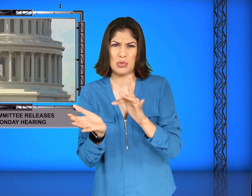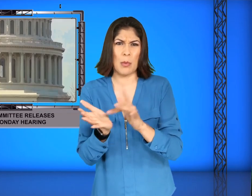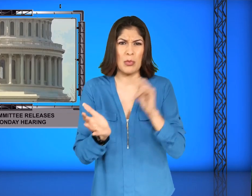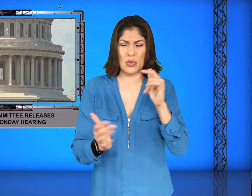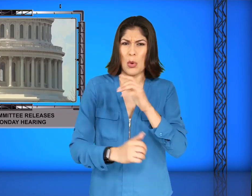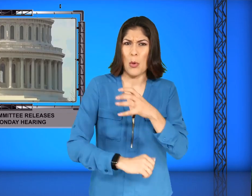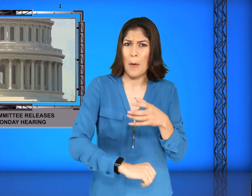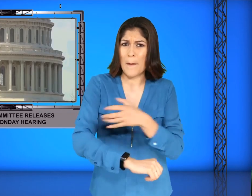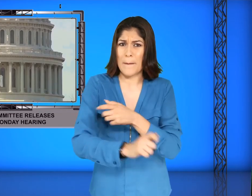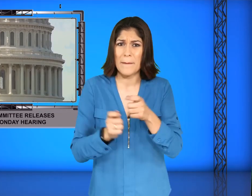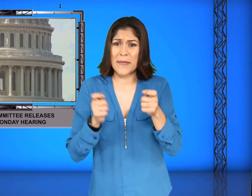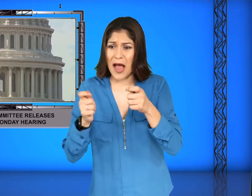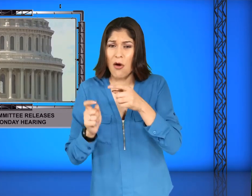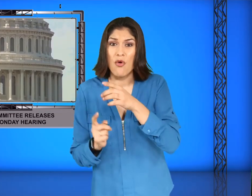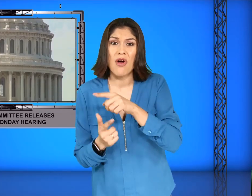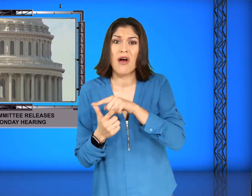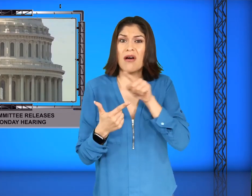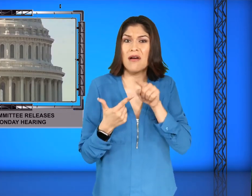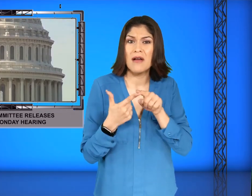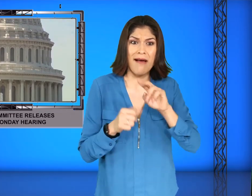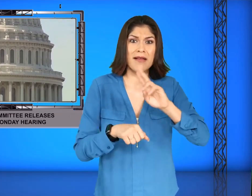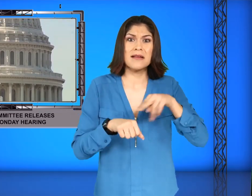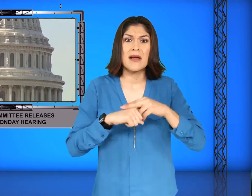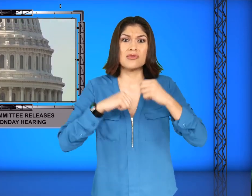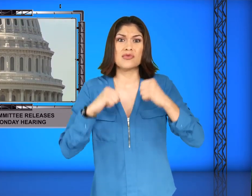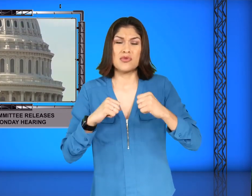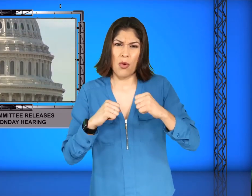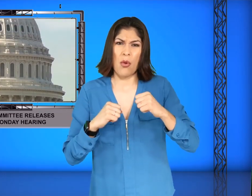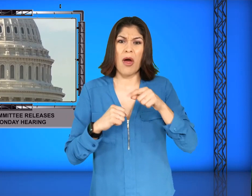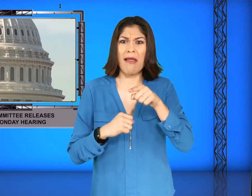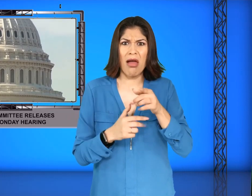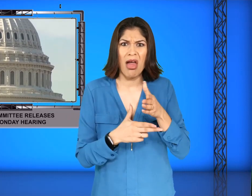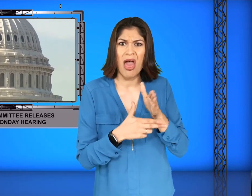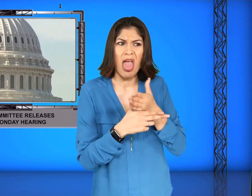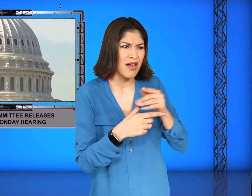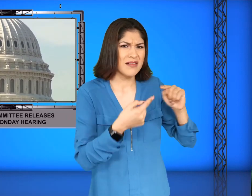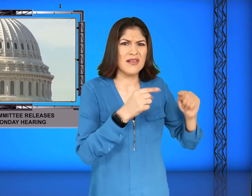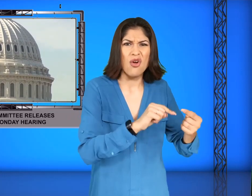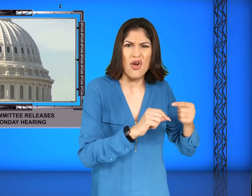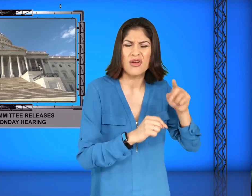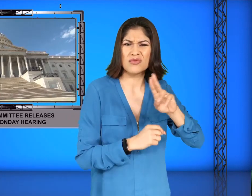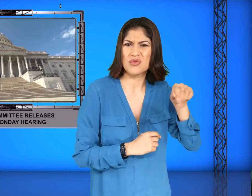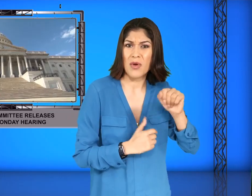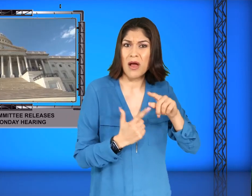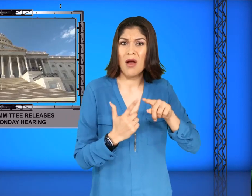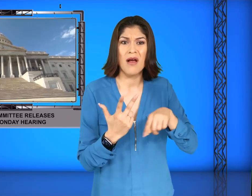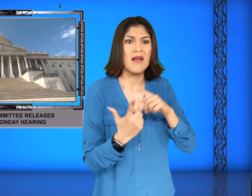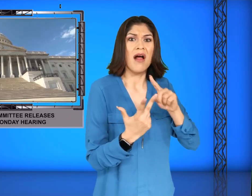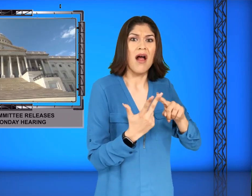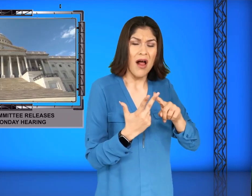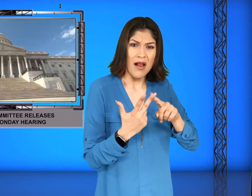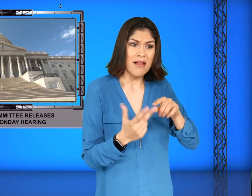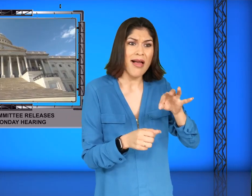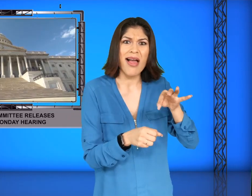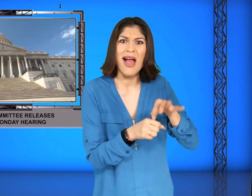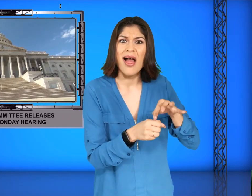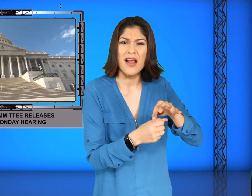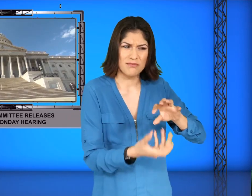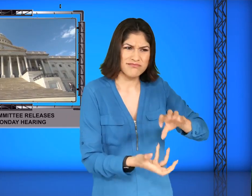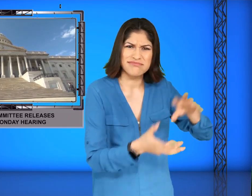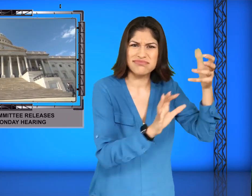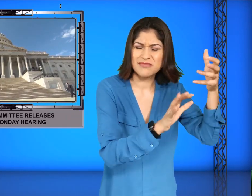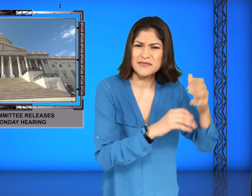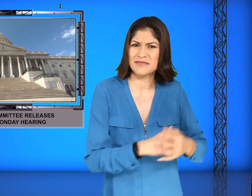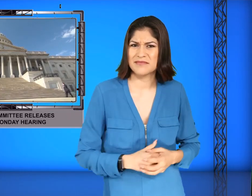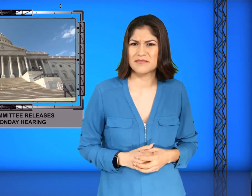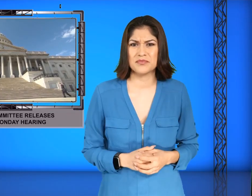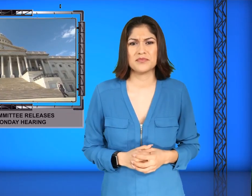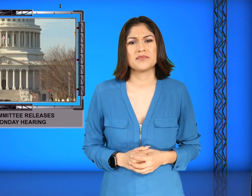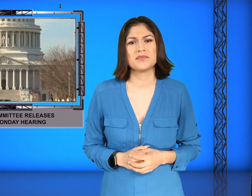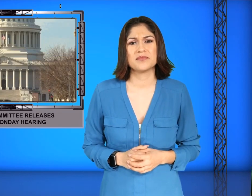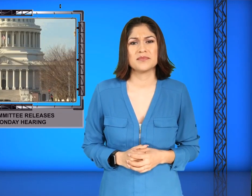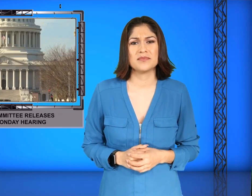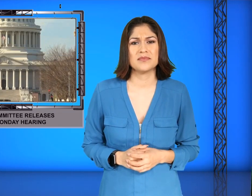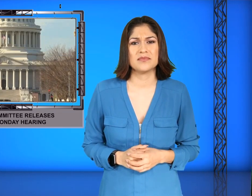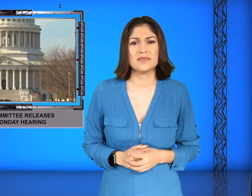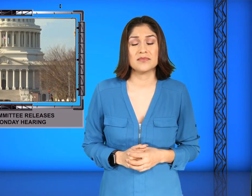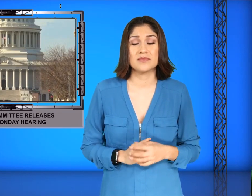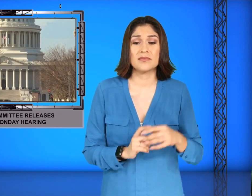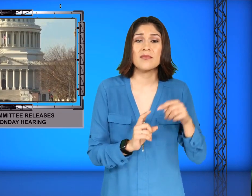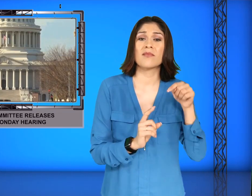of abusing his power, betraying national security and corrupting elections.